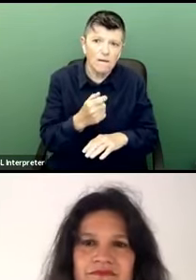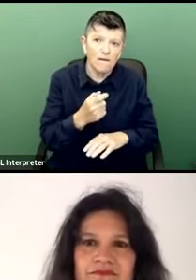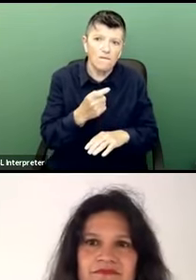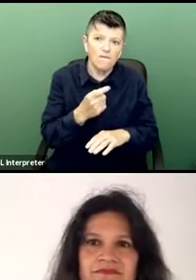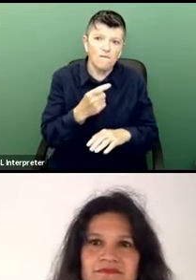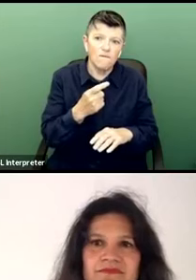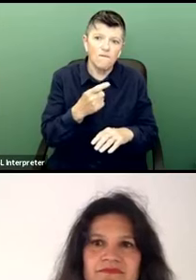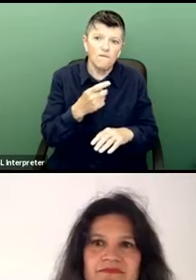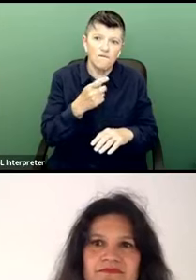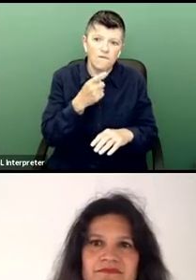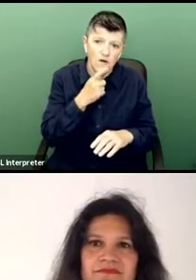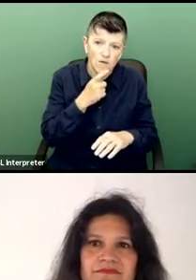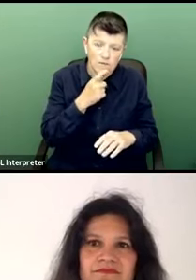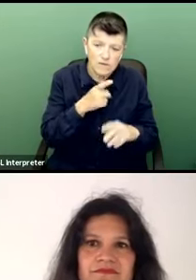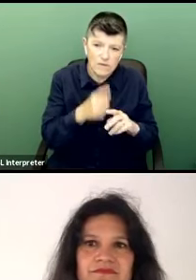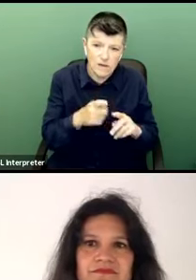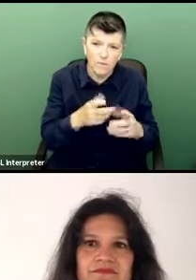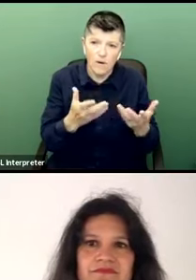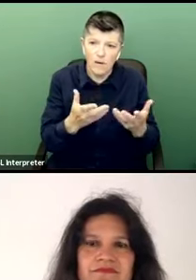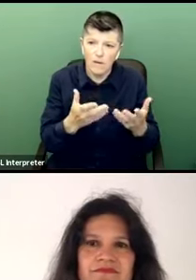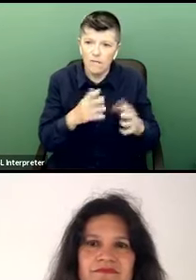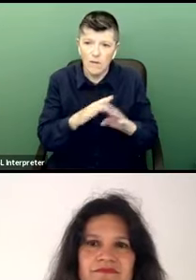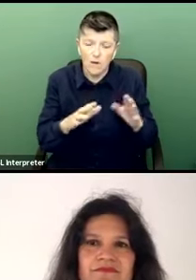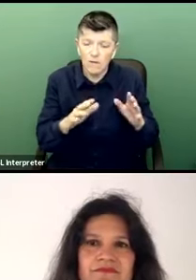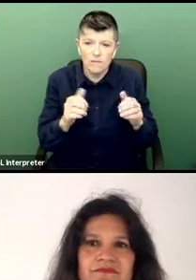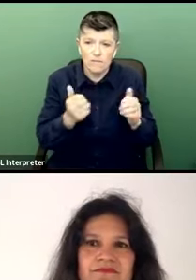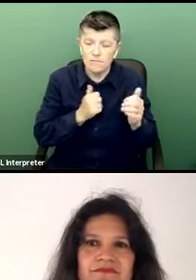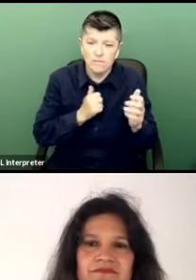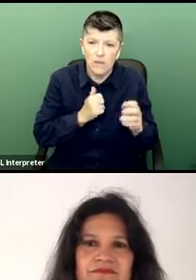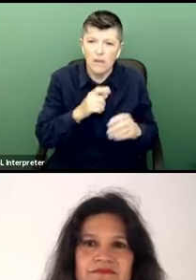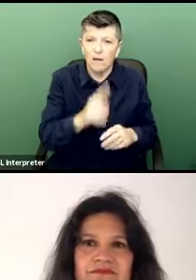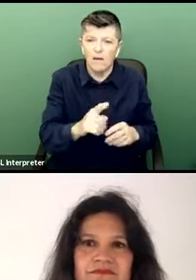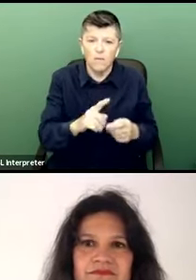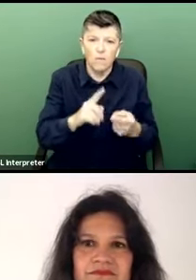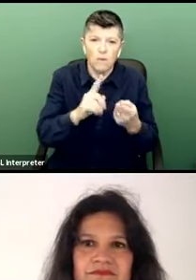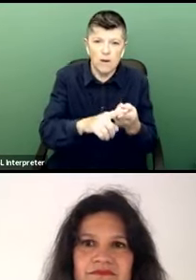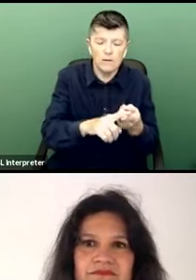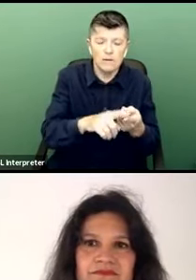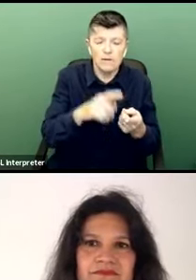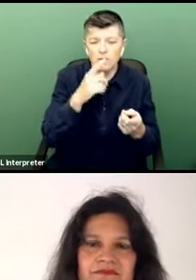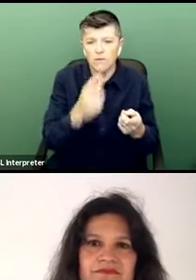to the Chinese approach to human rights and I taught it would be nice to think